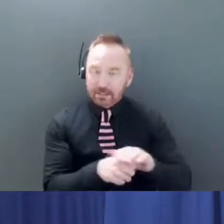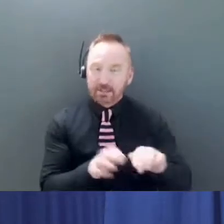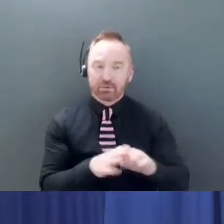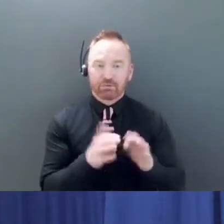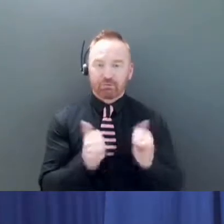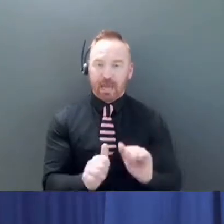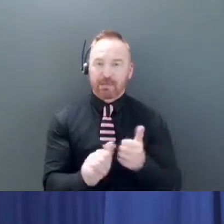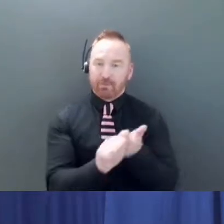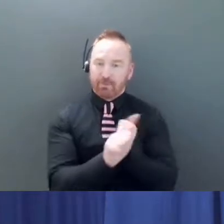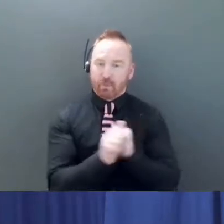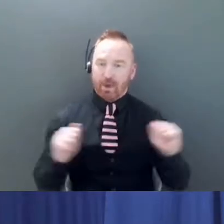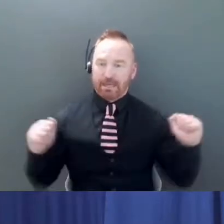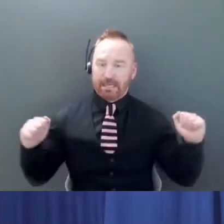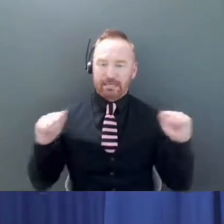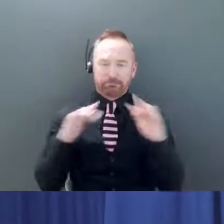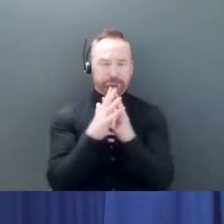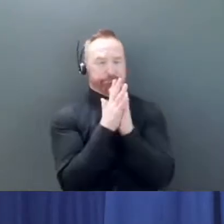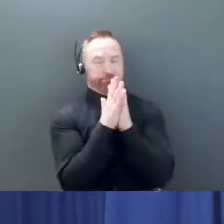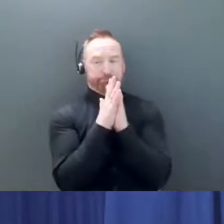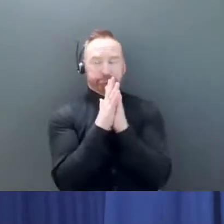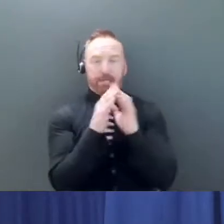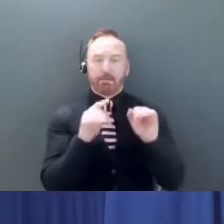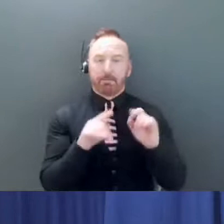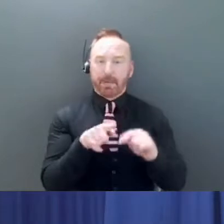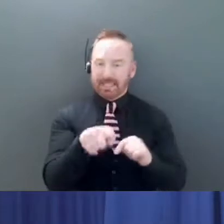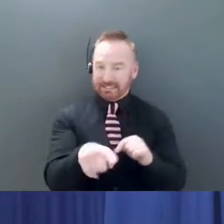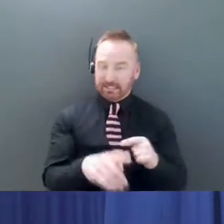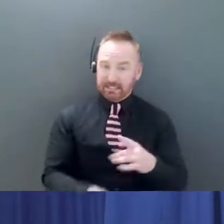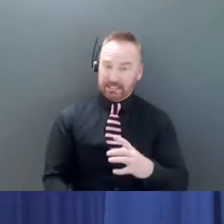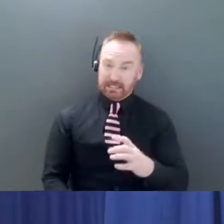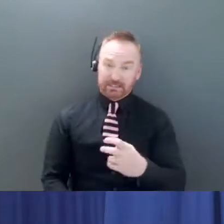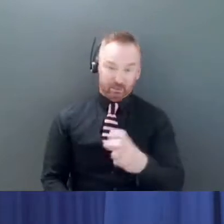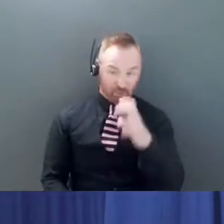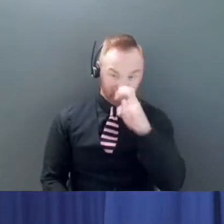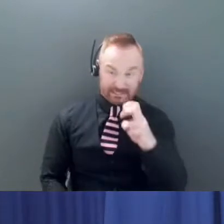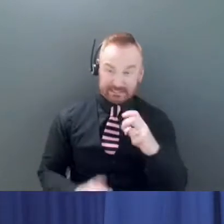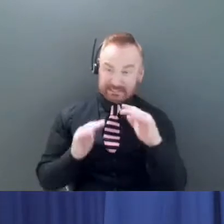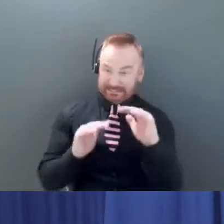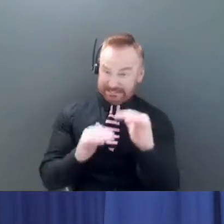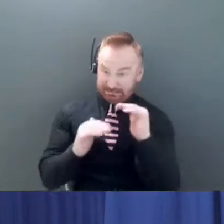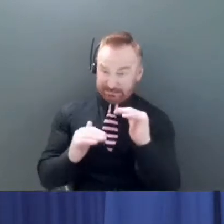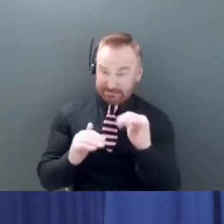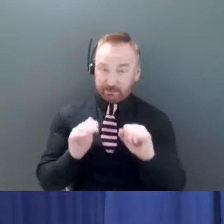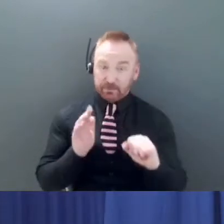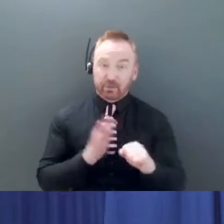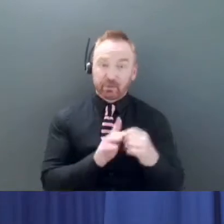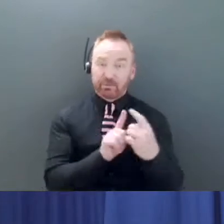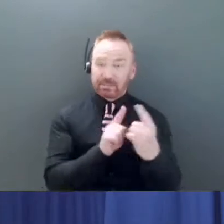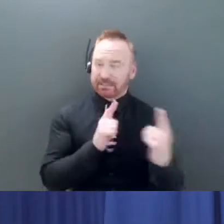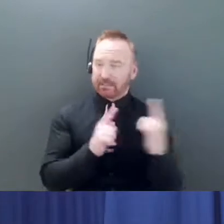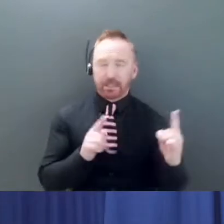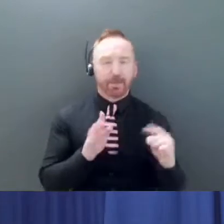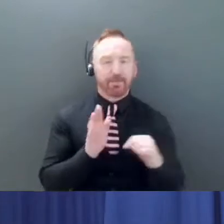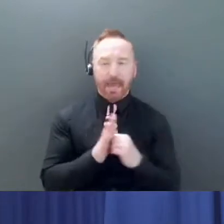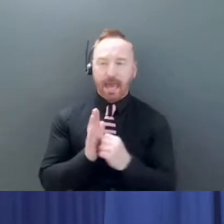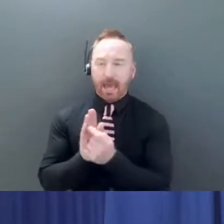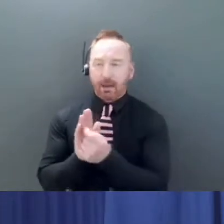distancing. Hand hygiene and of course